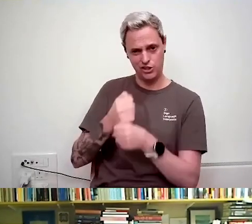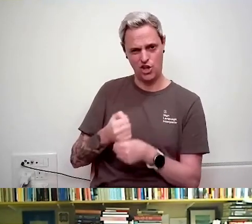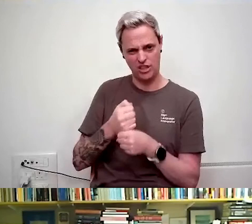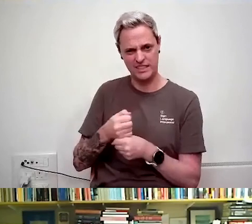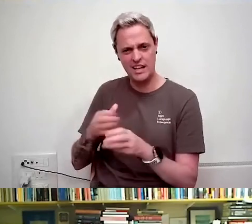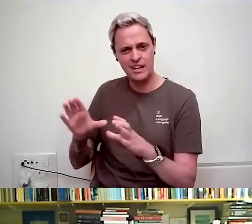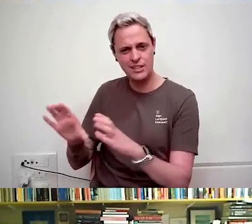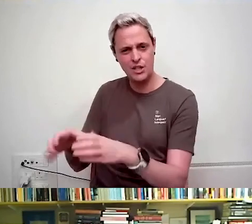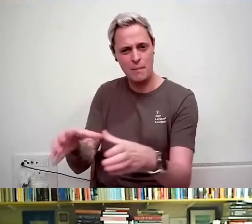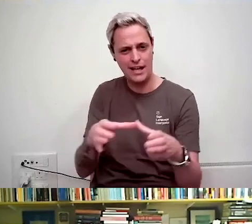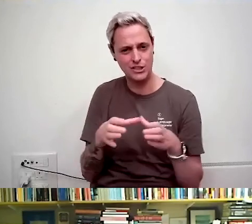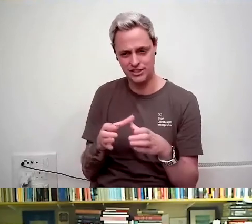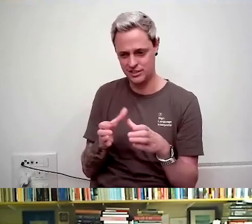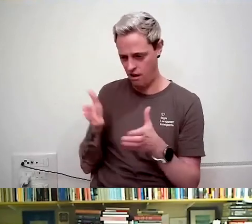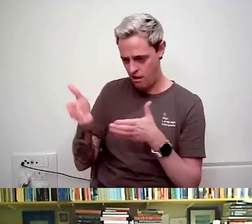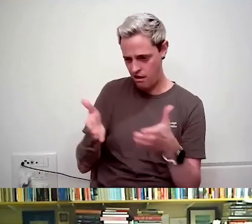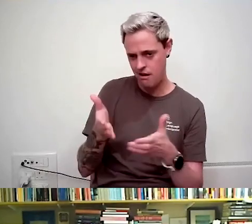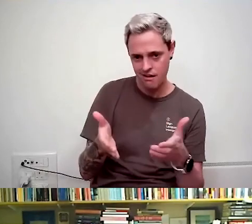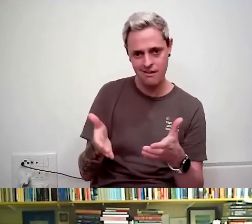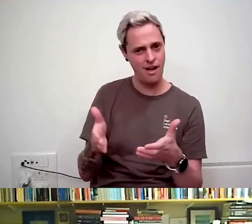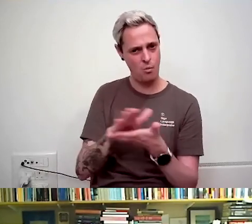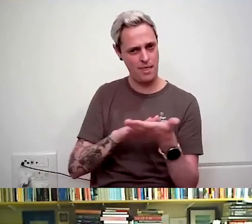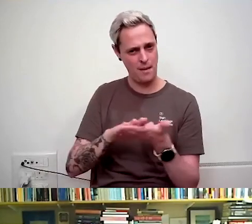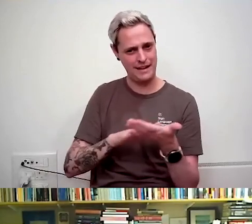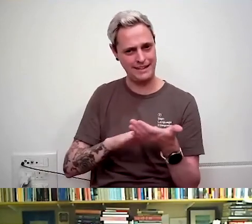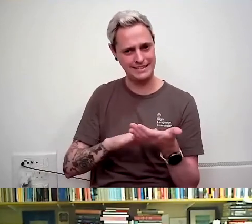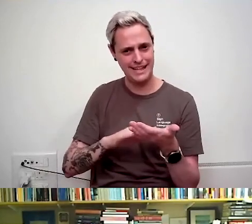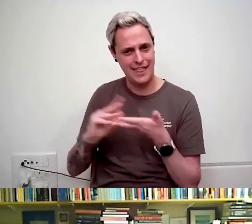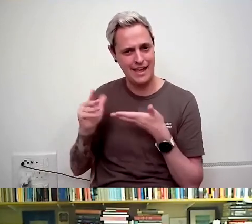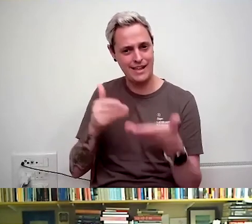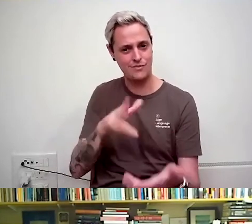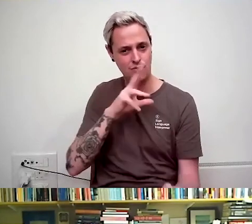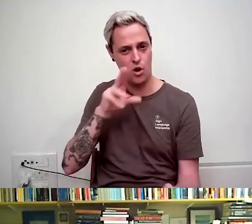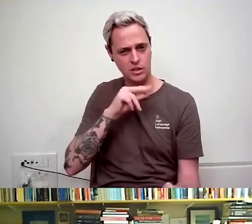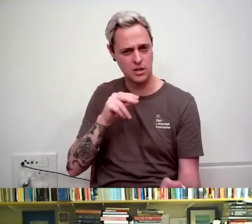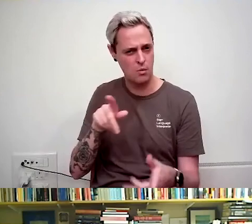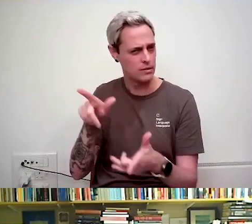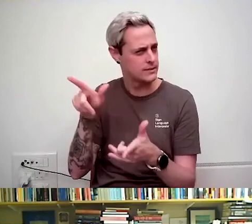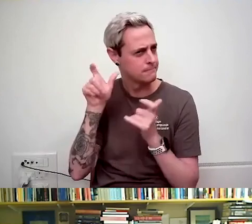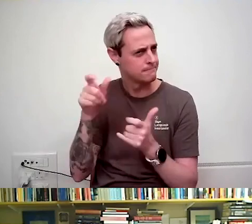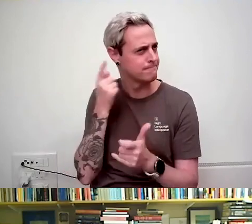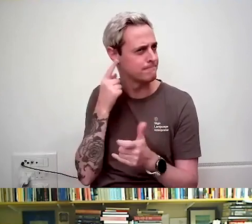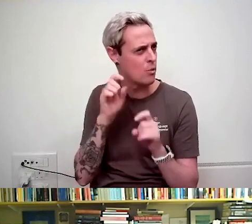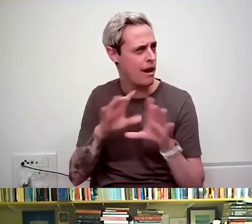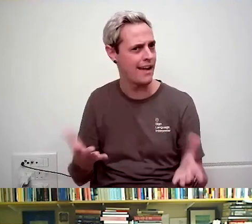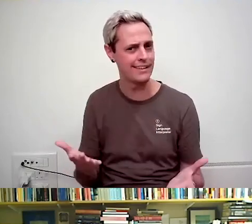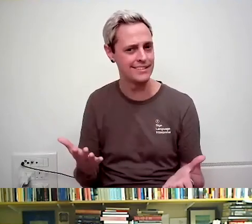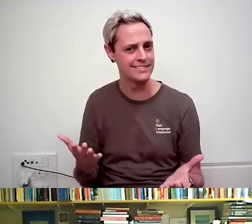this is a very specific understanding about what the gift of tongues is and what it sounds like.